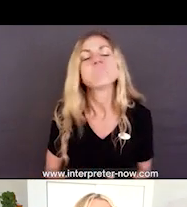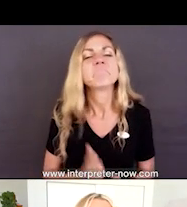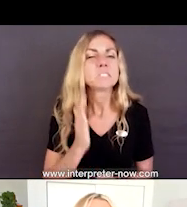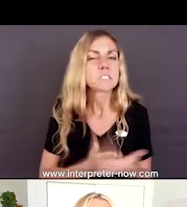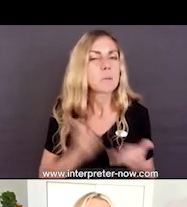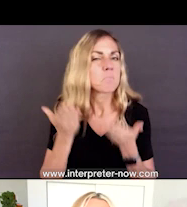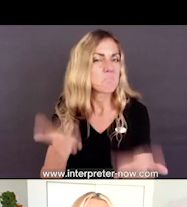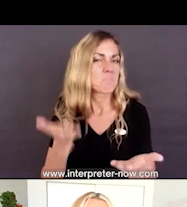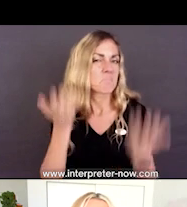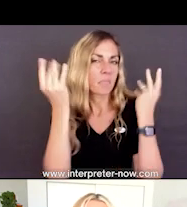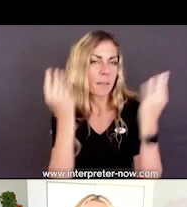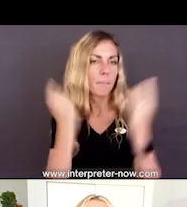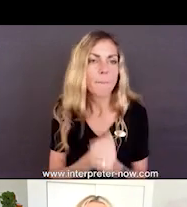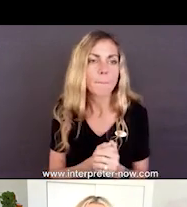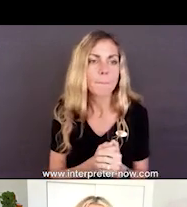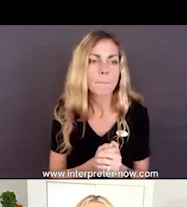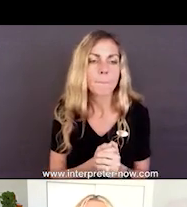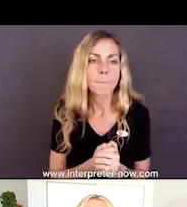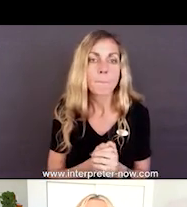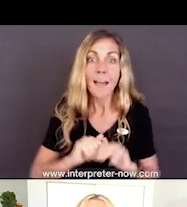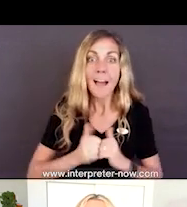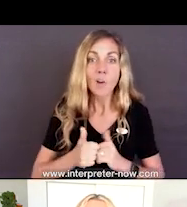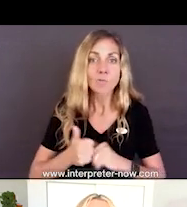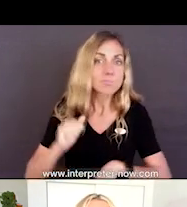So some things to think about is to put this all in practice with your team; you might